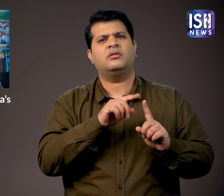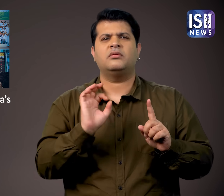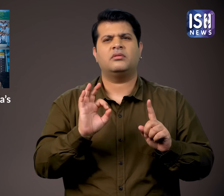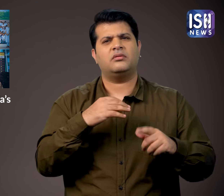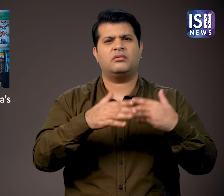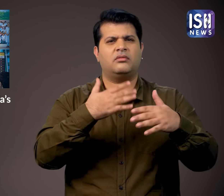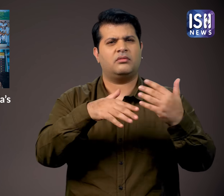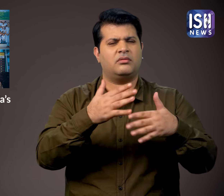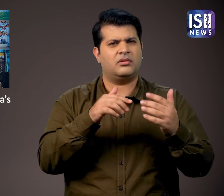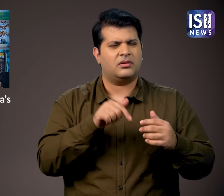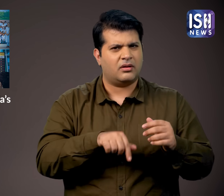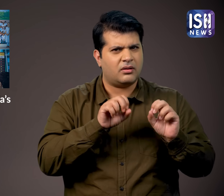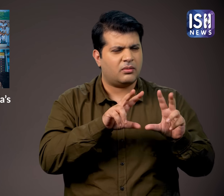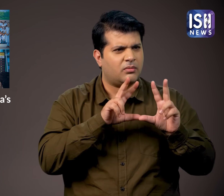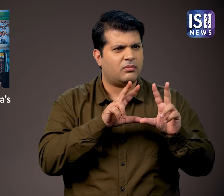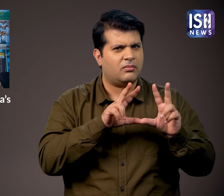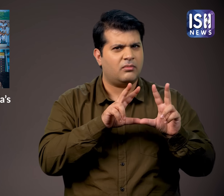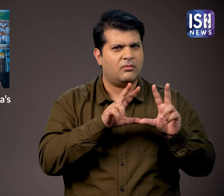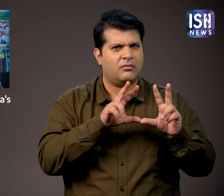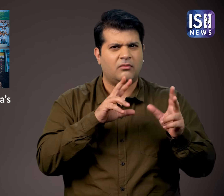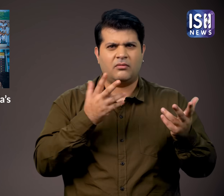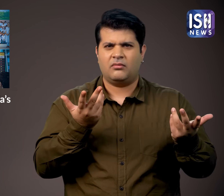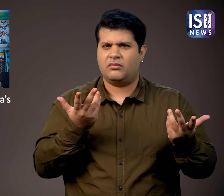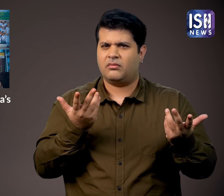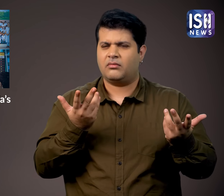It was working well until now. But this situation is shocking!